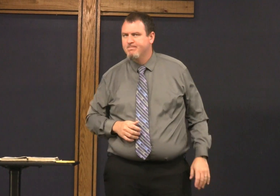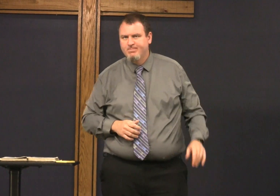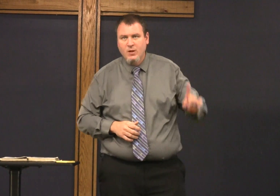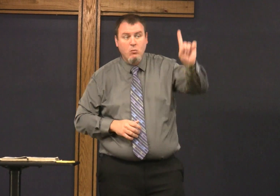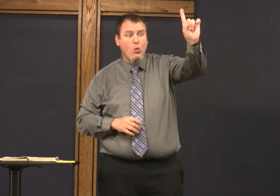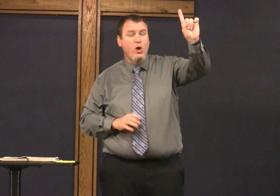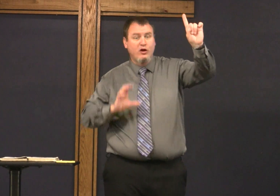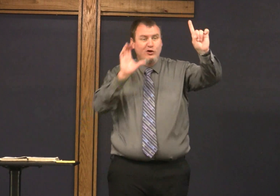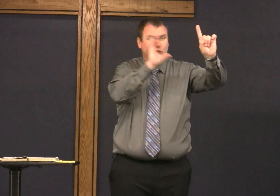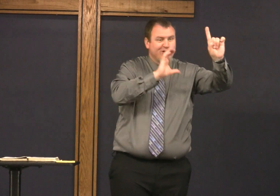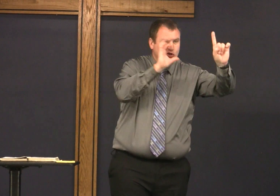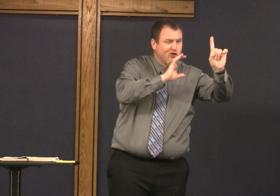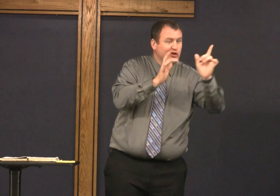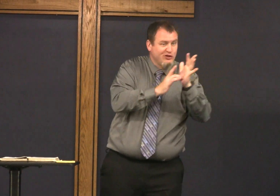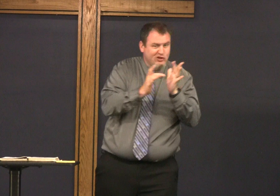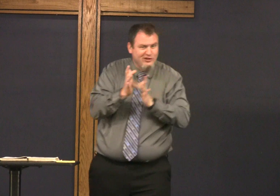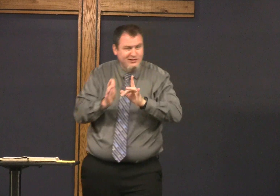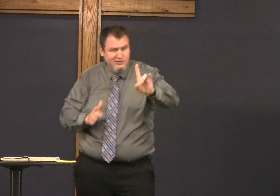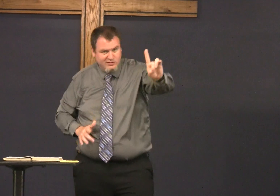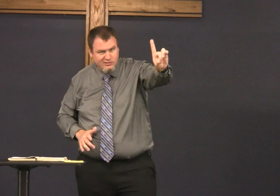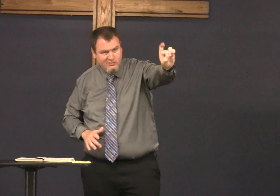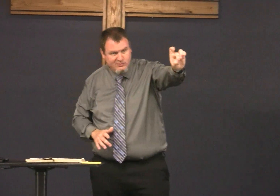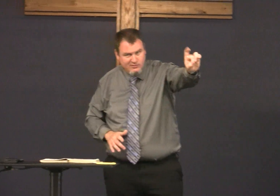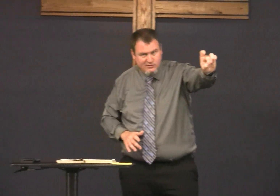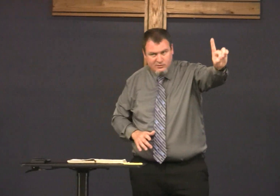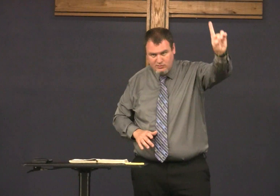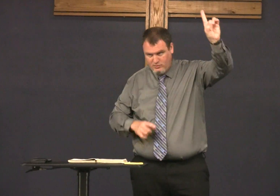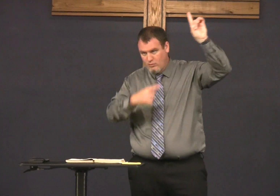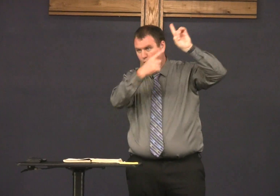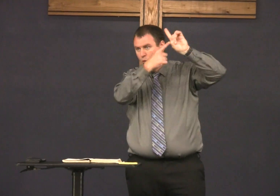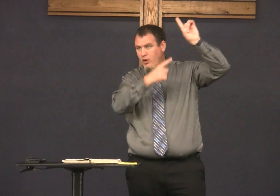finding Jesus the same way we need to look and pray and spend time with the father